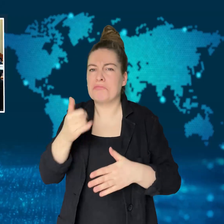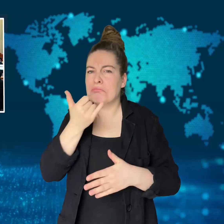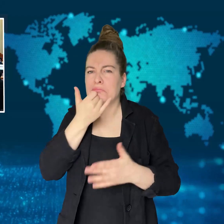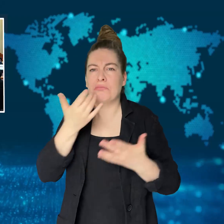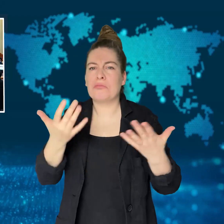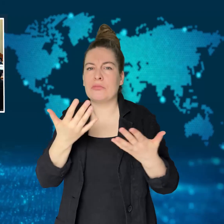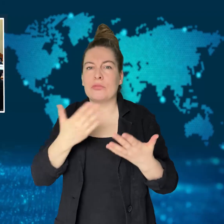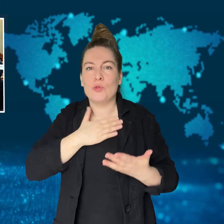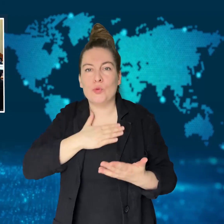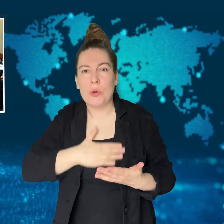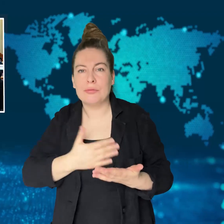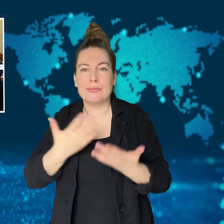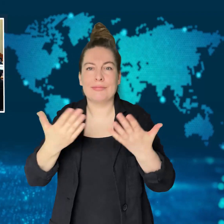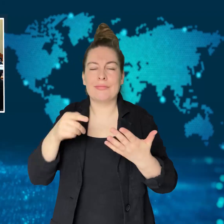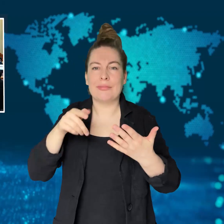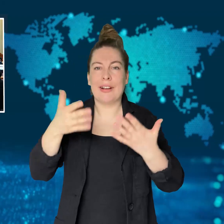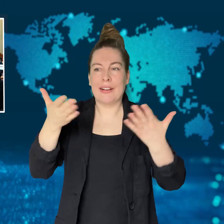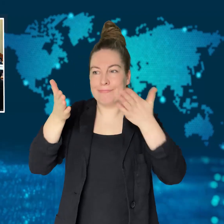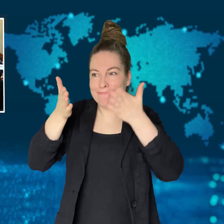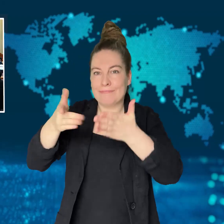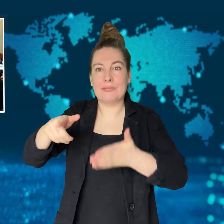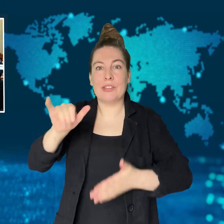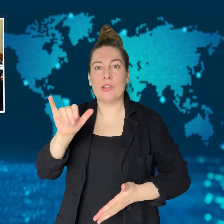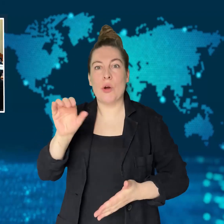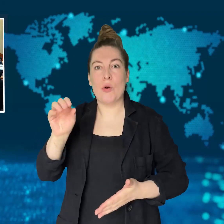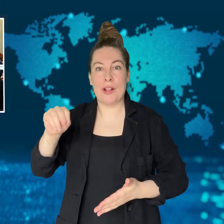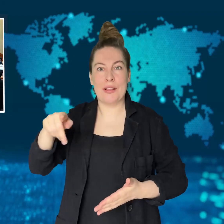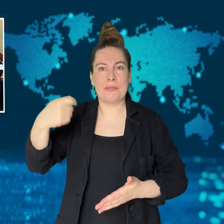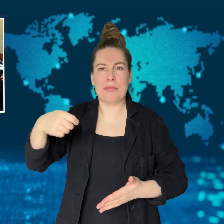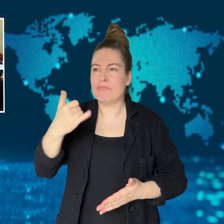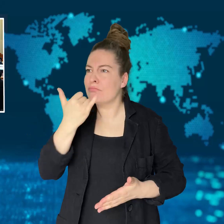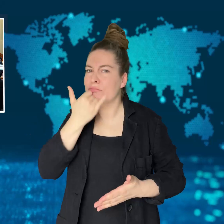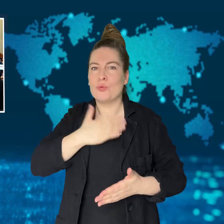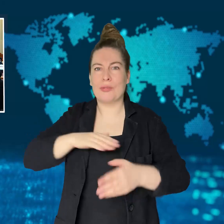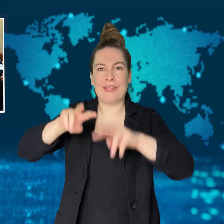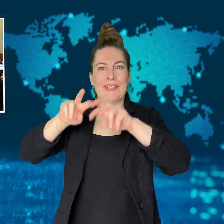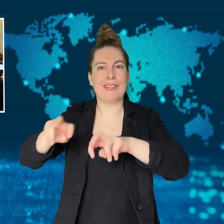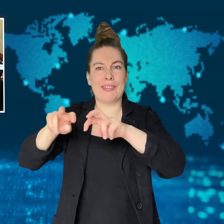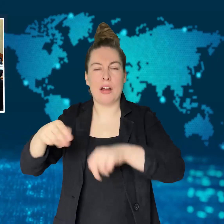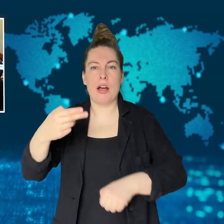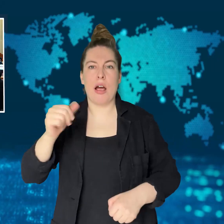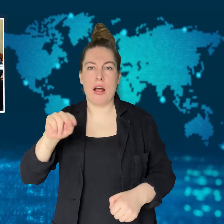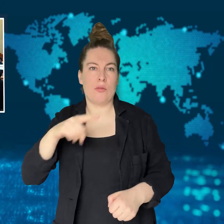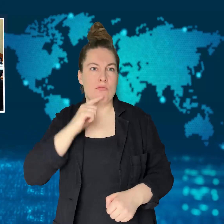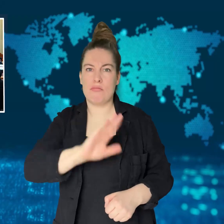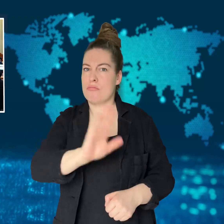accused of blocking efforts to investigate Yoon's declaration of